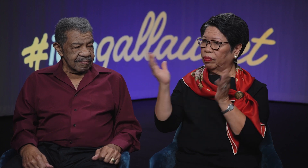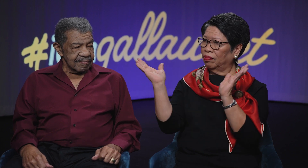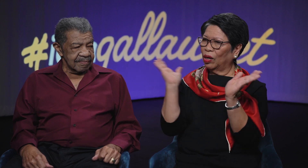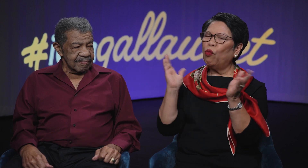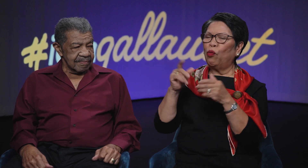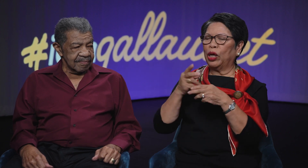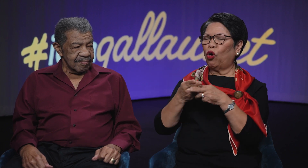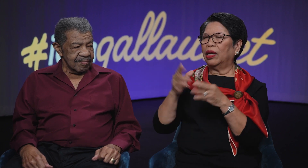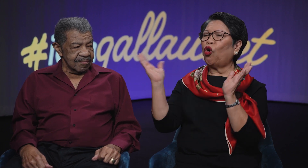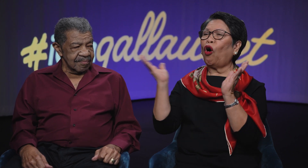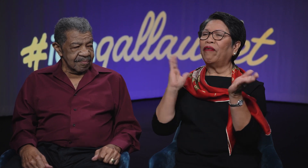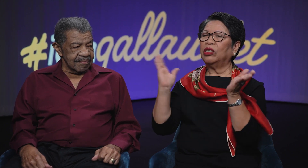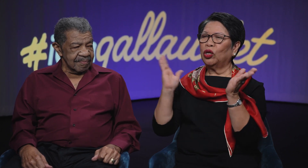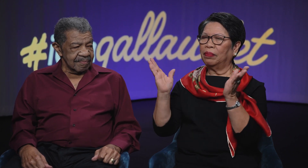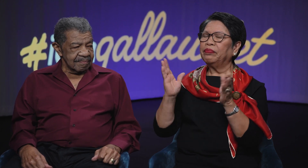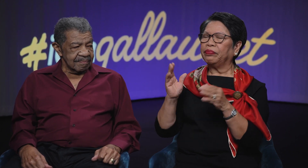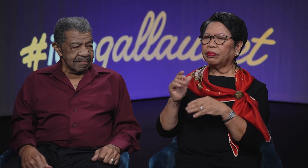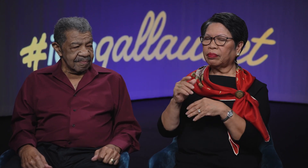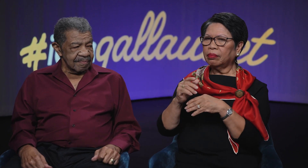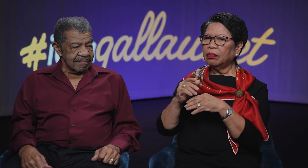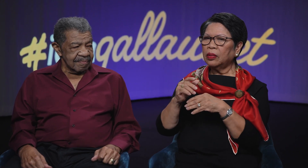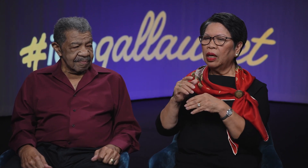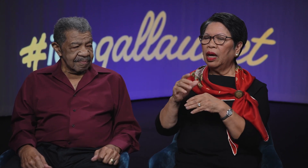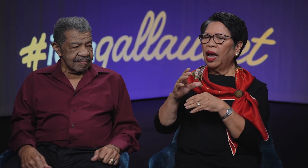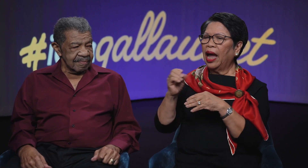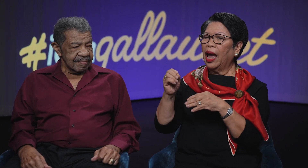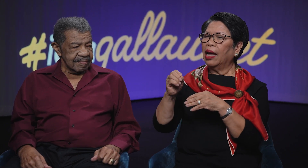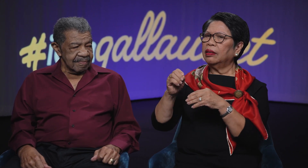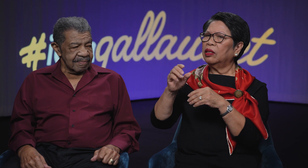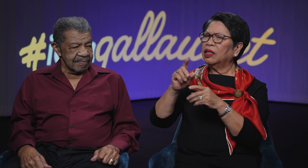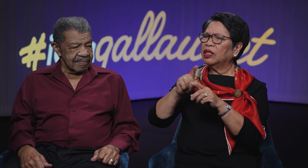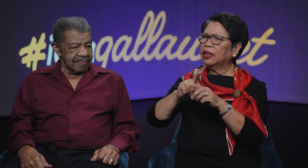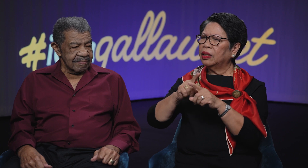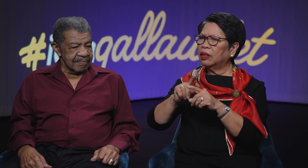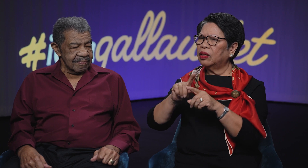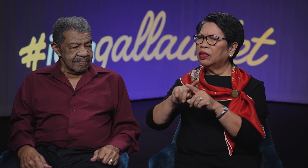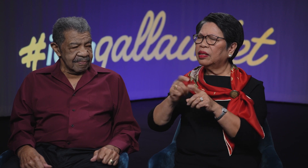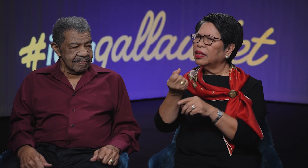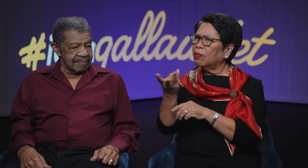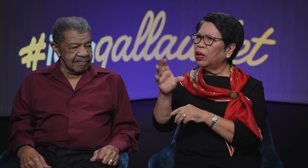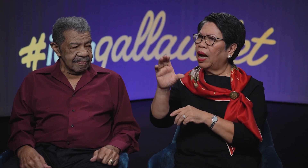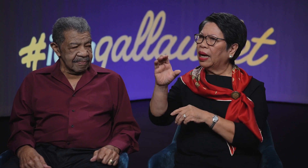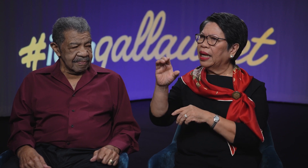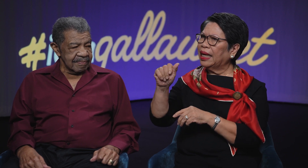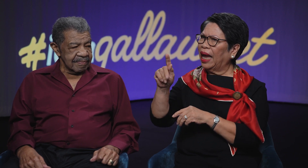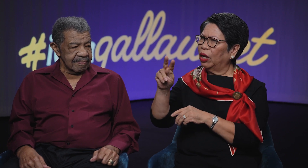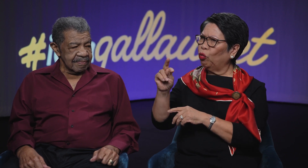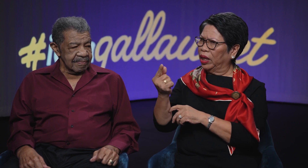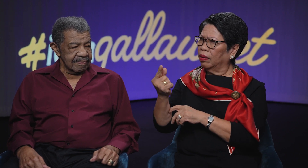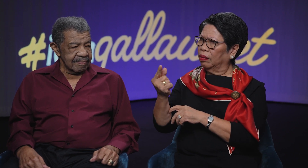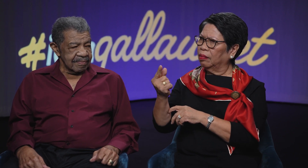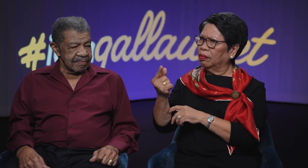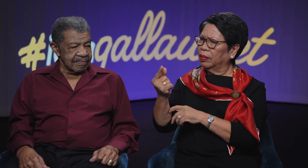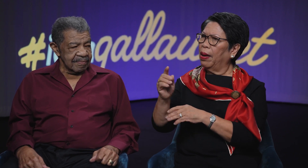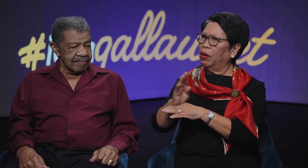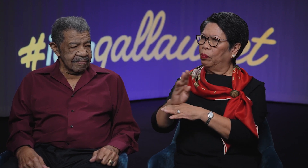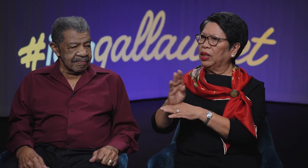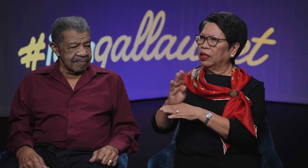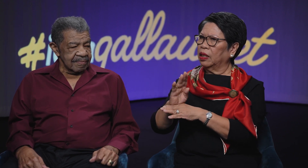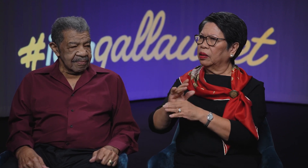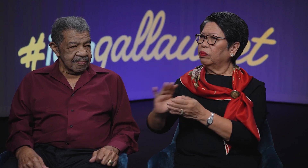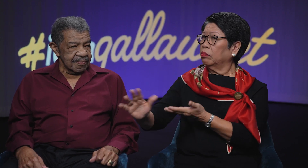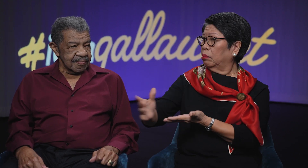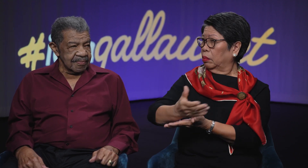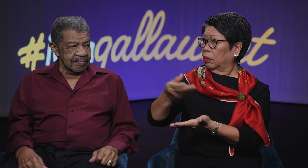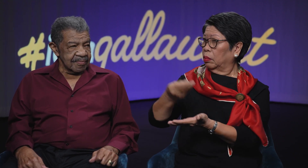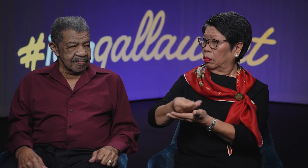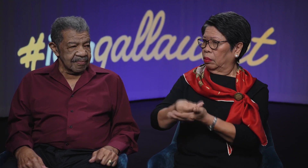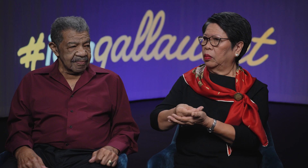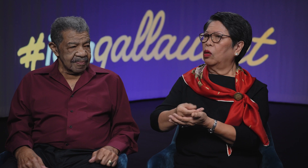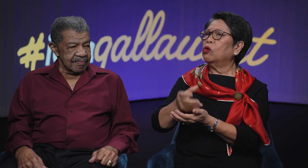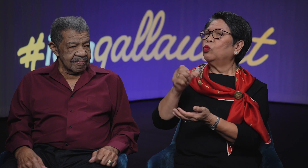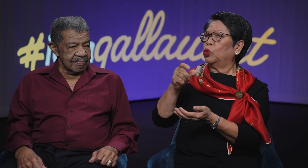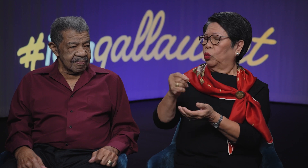It was a catering business, and they earned money.